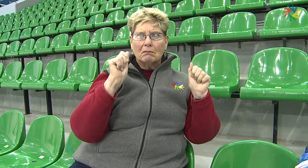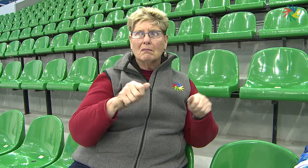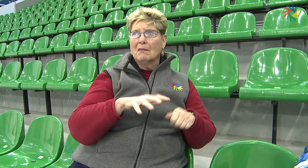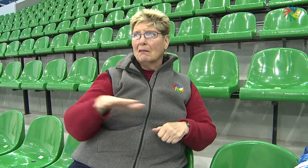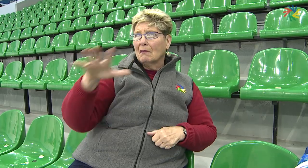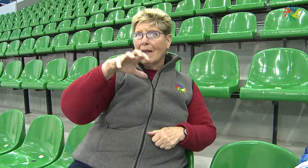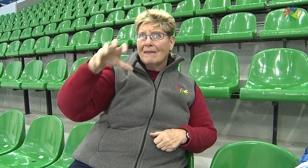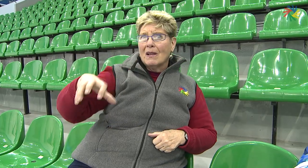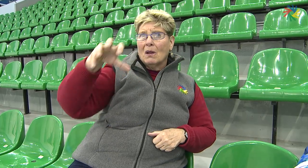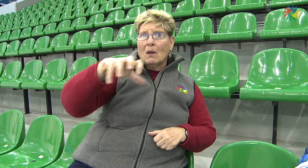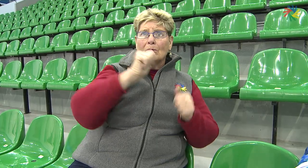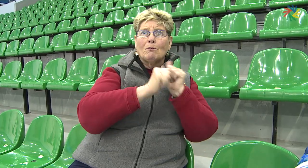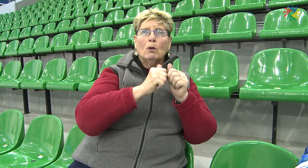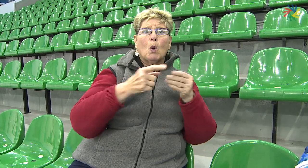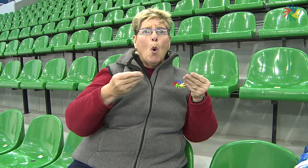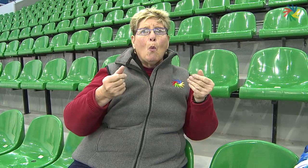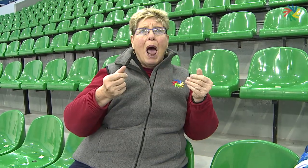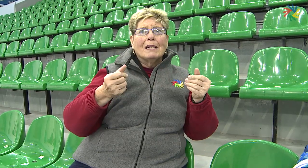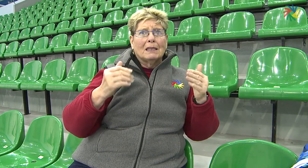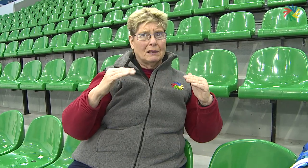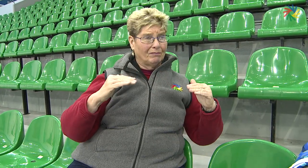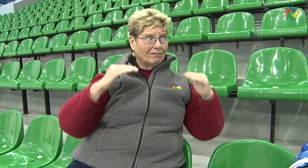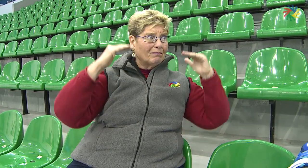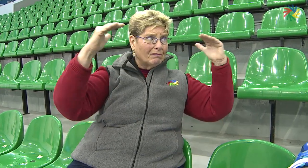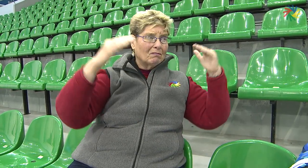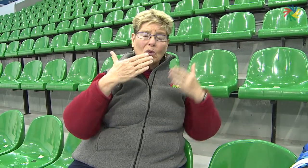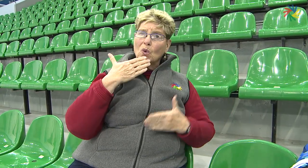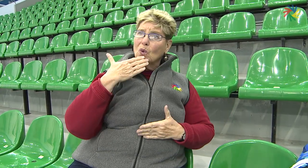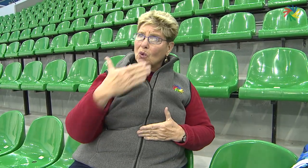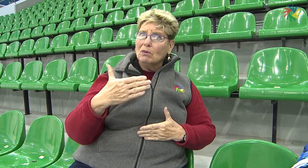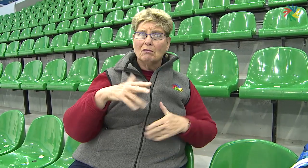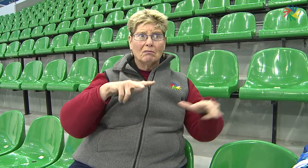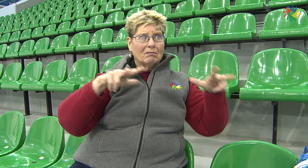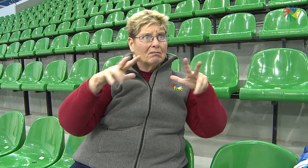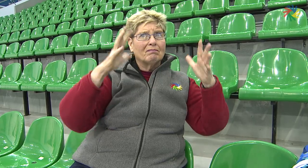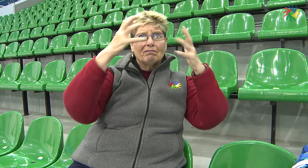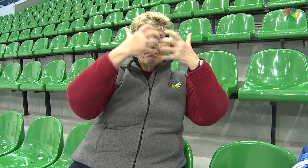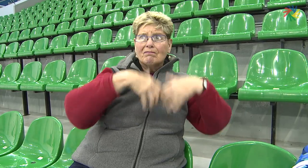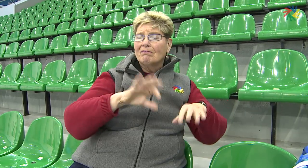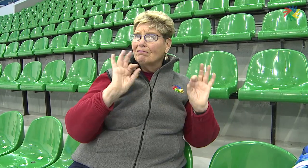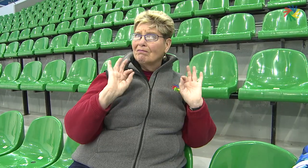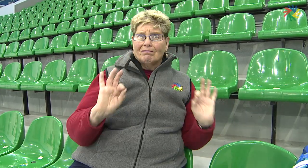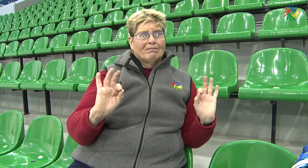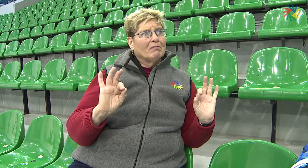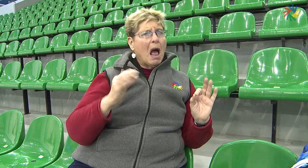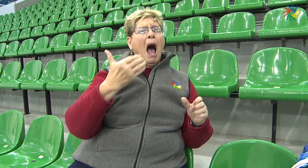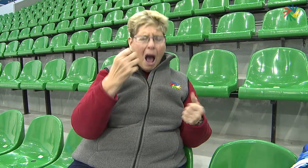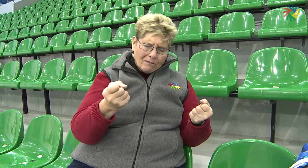The quality of the sports venues are of high quality and the organization has been really good, everything has come together well!